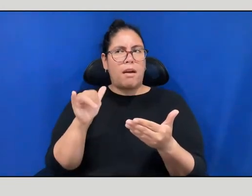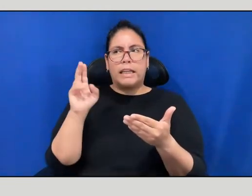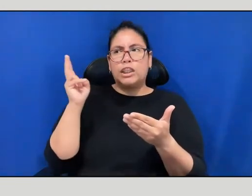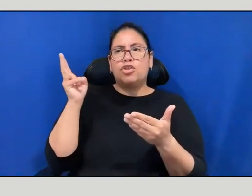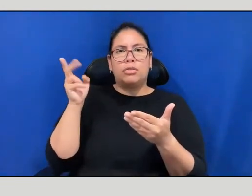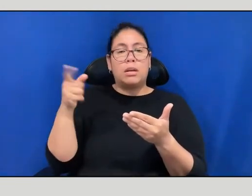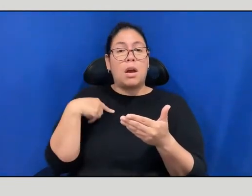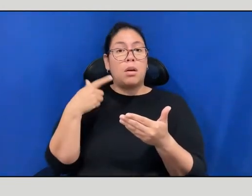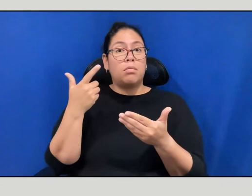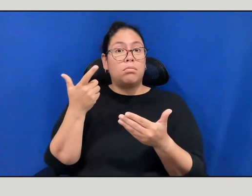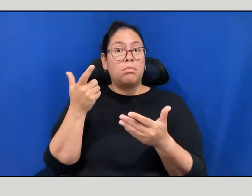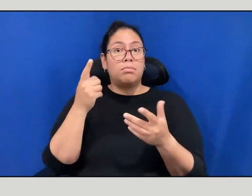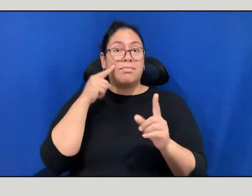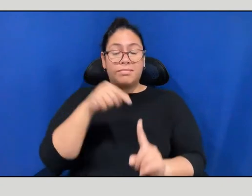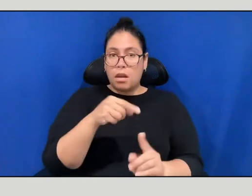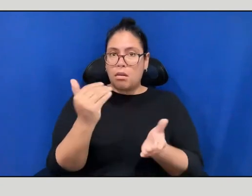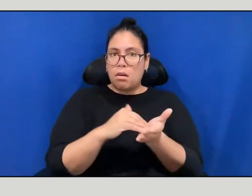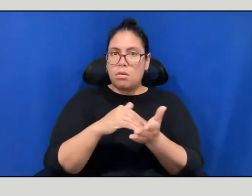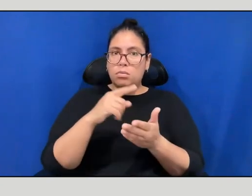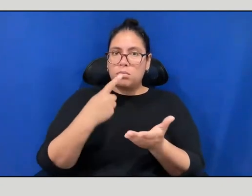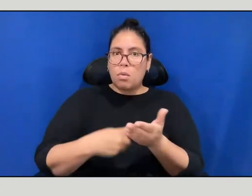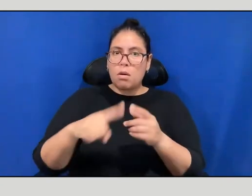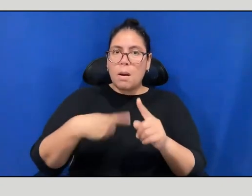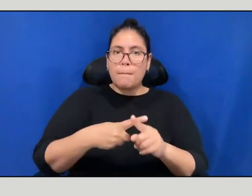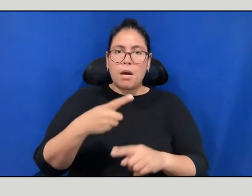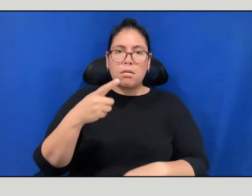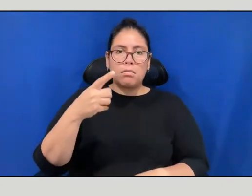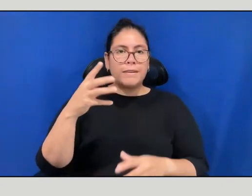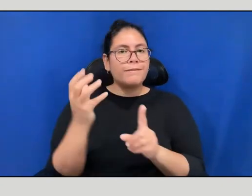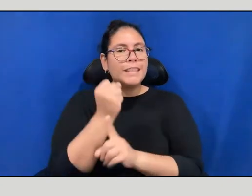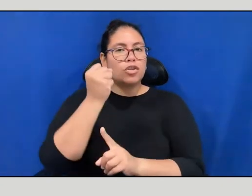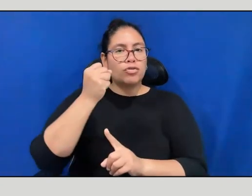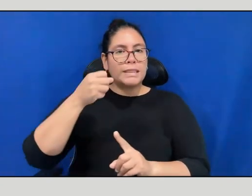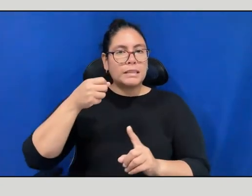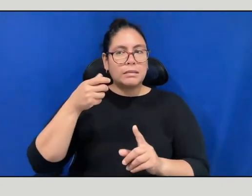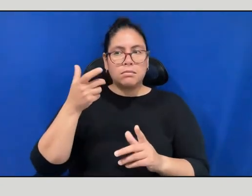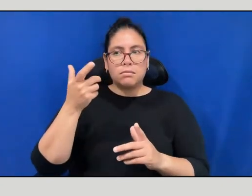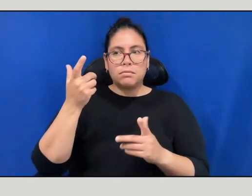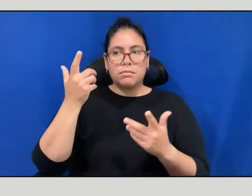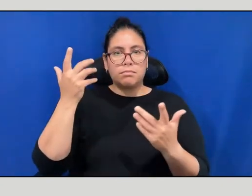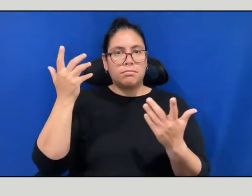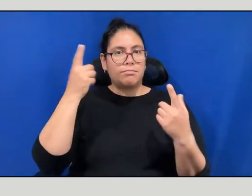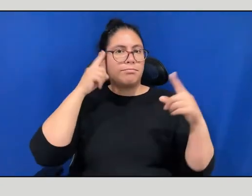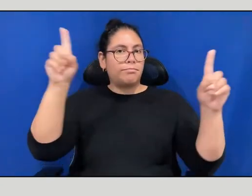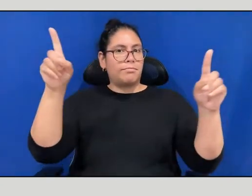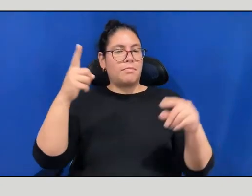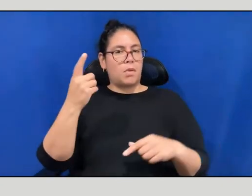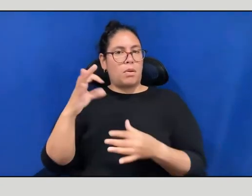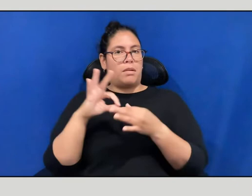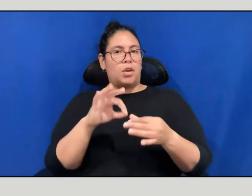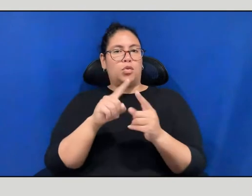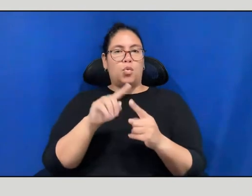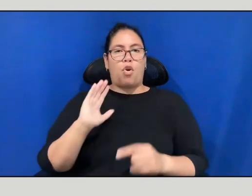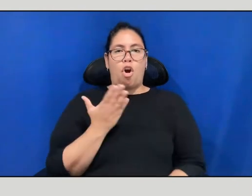I go back to those images really, the victory that belonged to us, connected with our African ancestors, and I bring it,